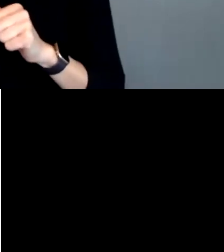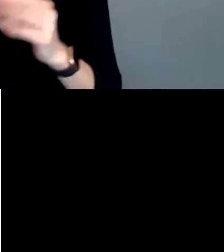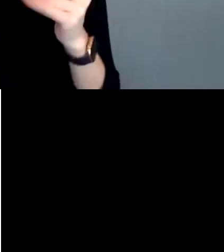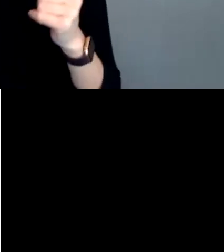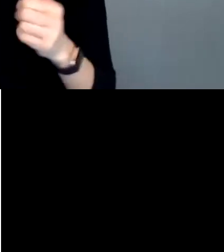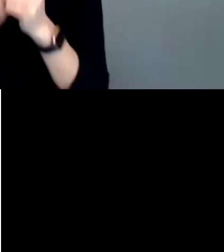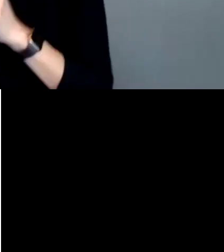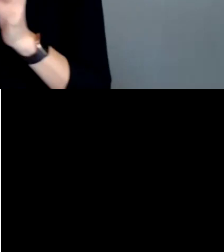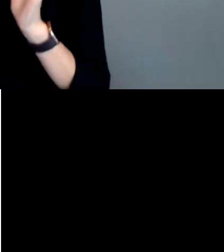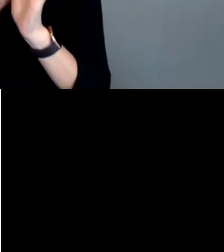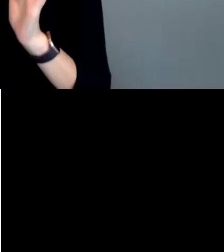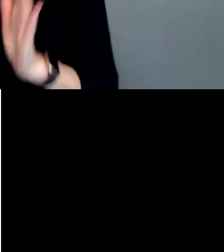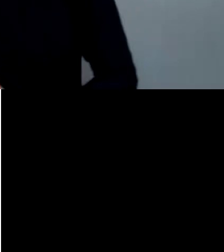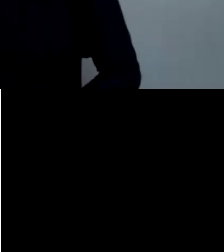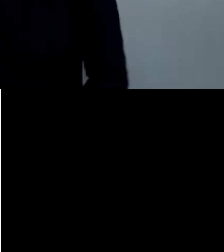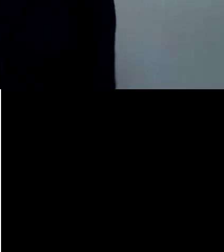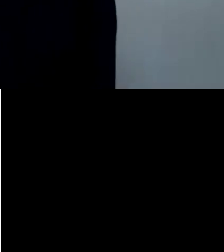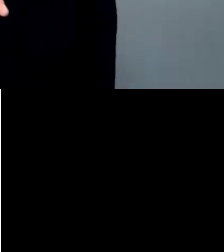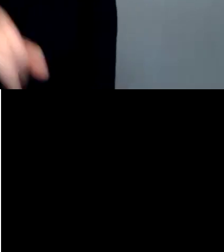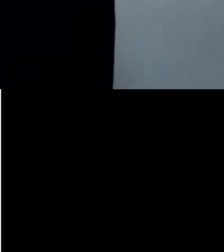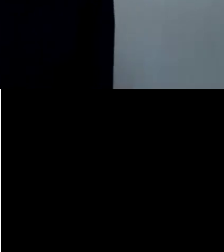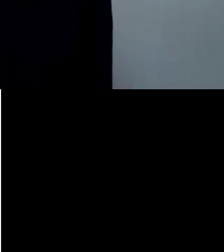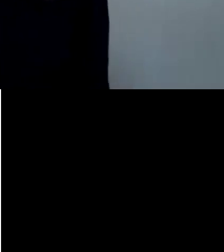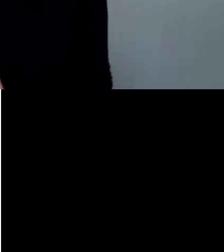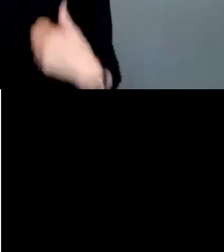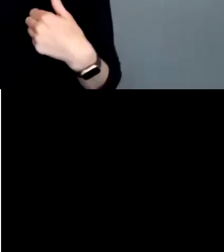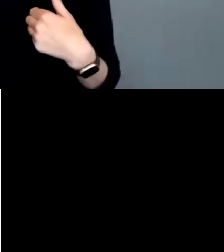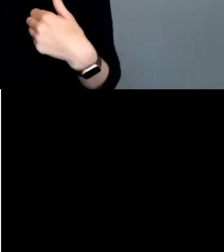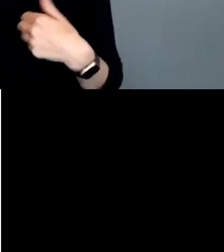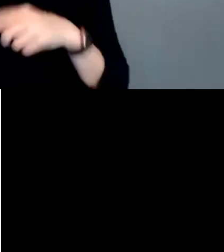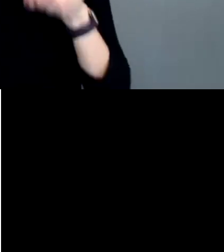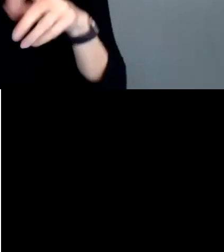We do have a few questions in the Q&A and I want to